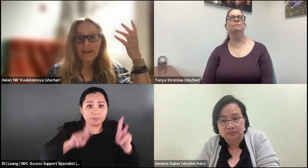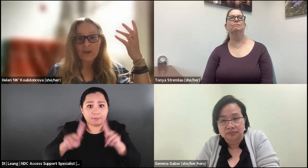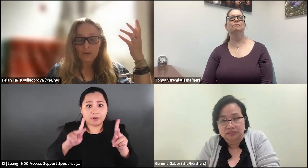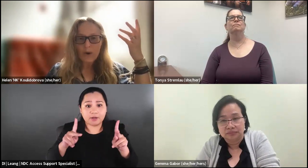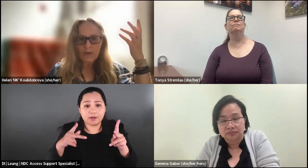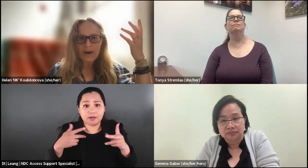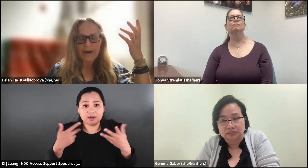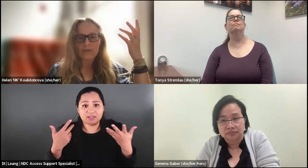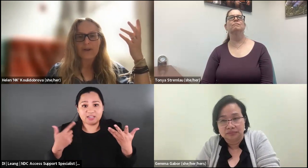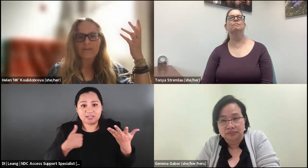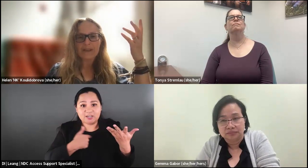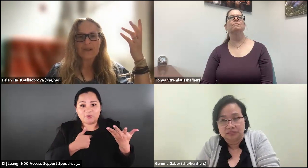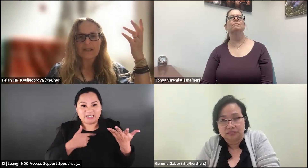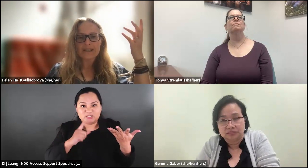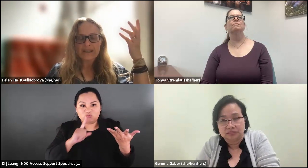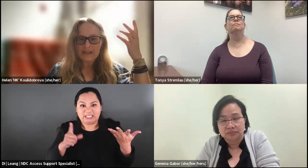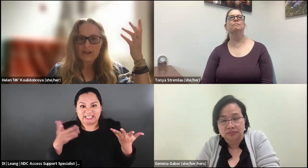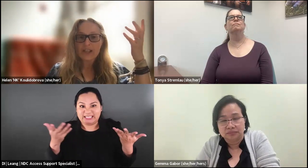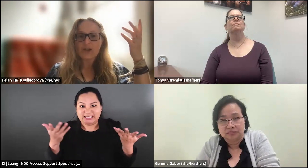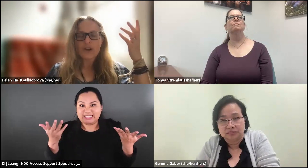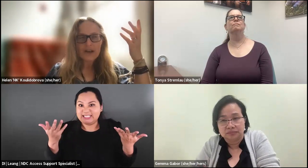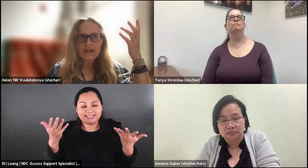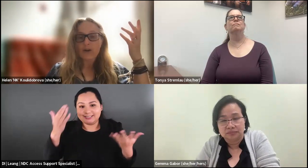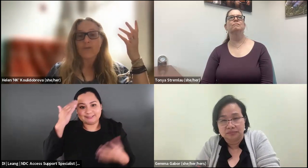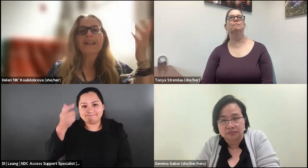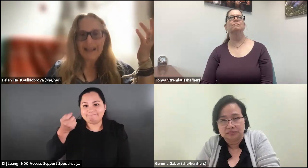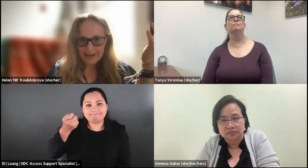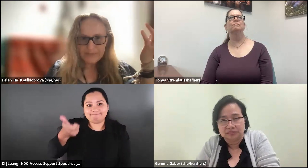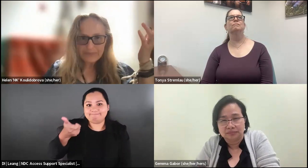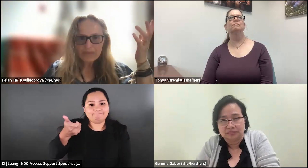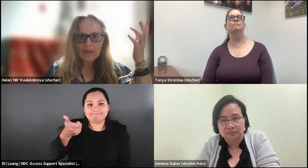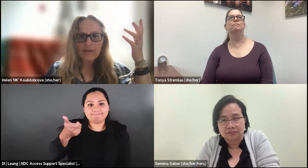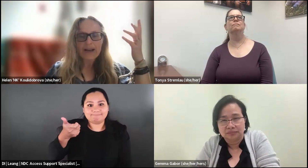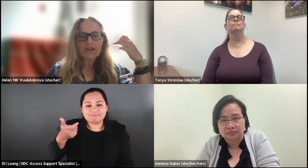like to know about what it means to teach correctly.